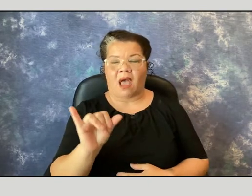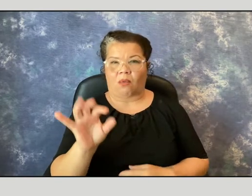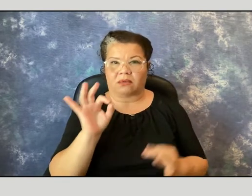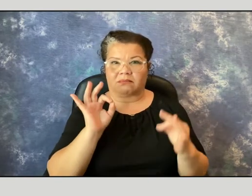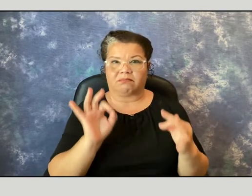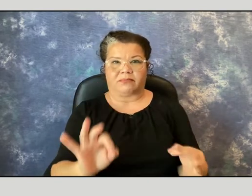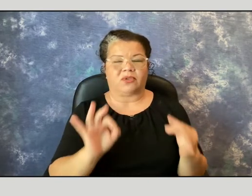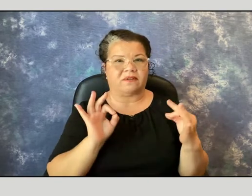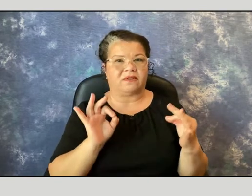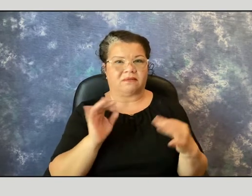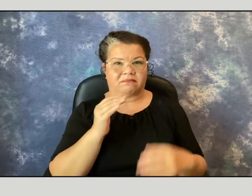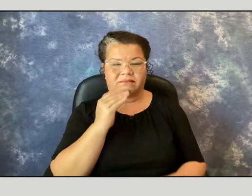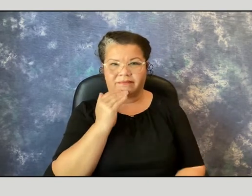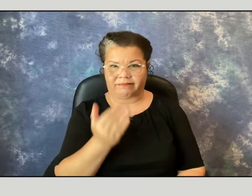Any additions?